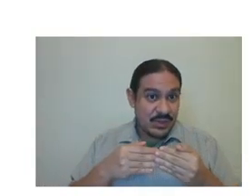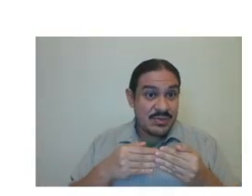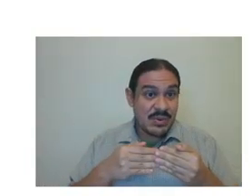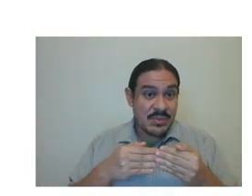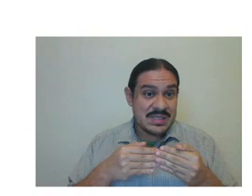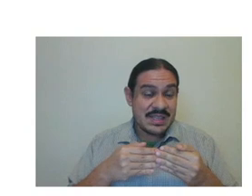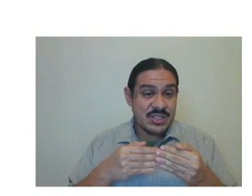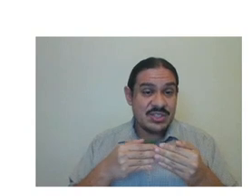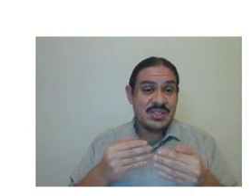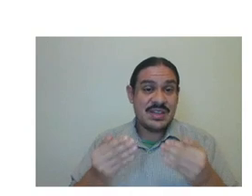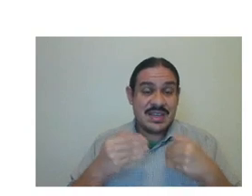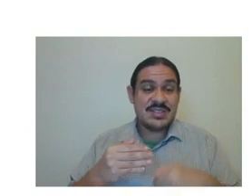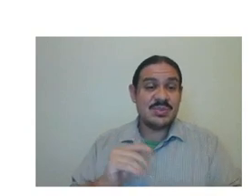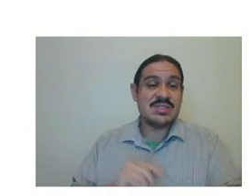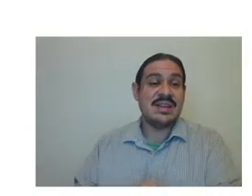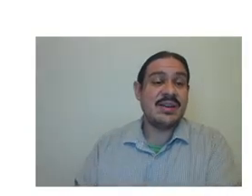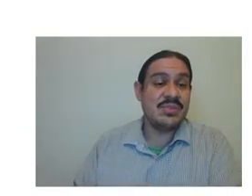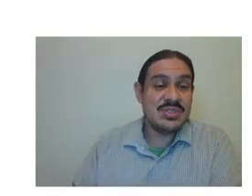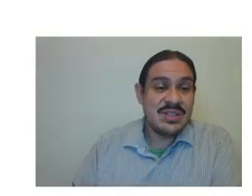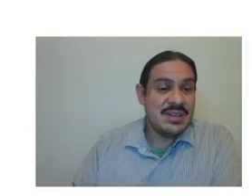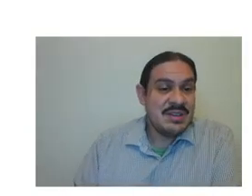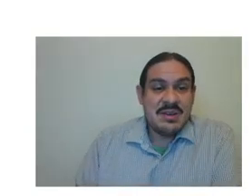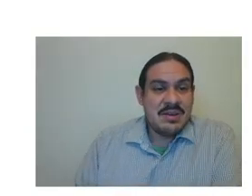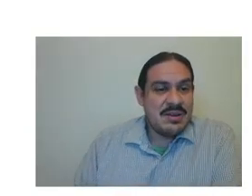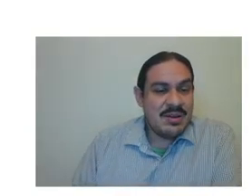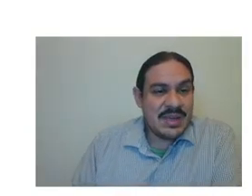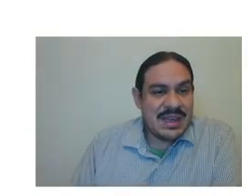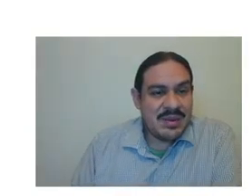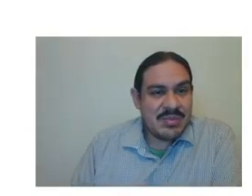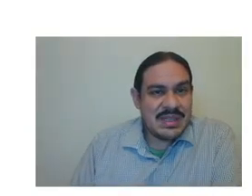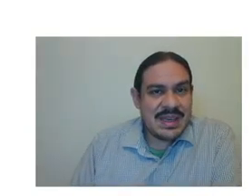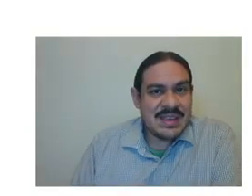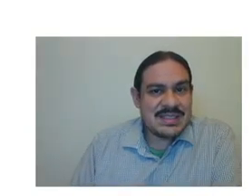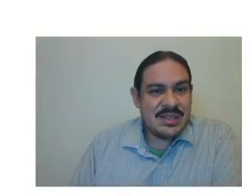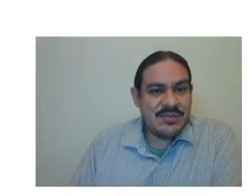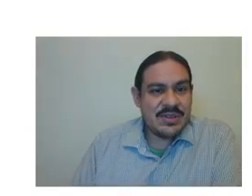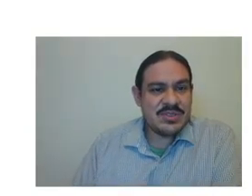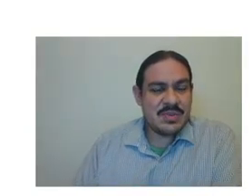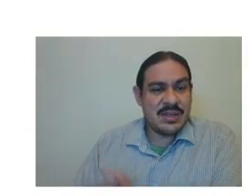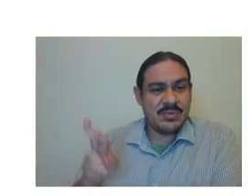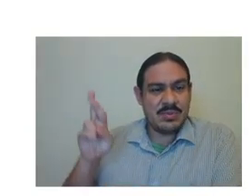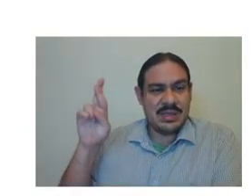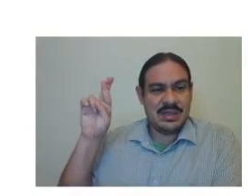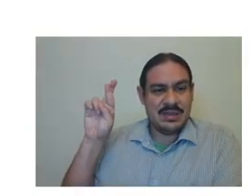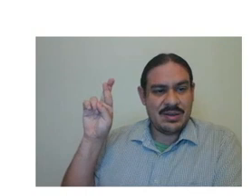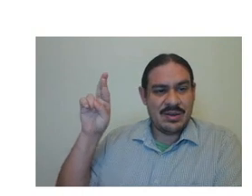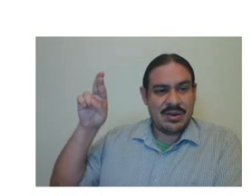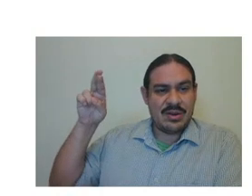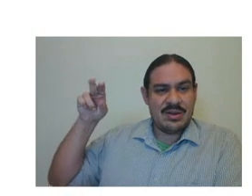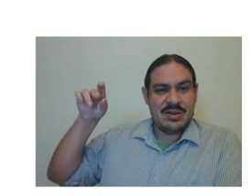"R-O-L-A-N-D-O"